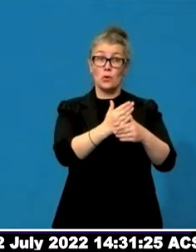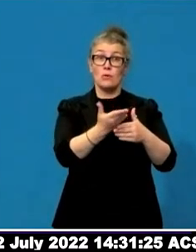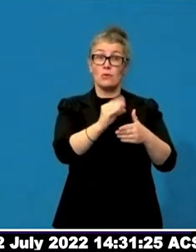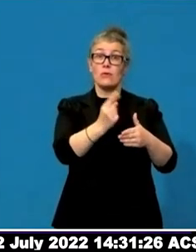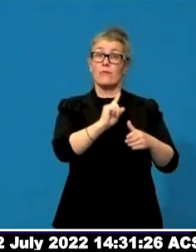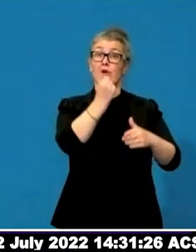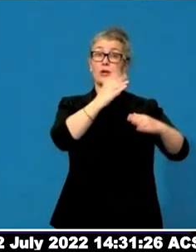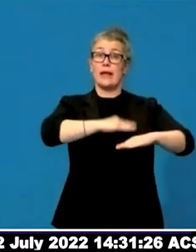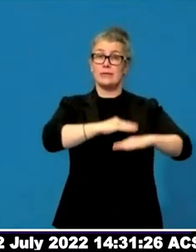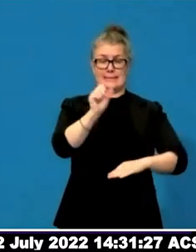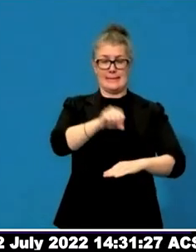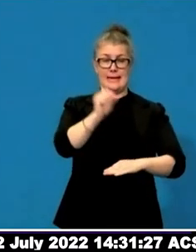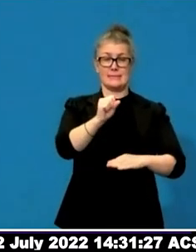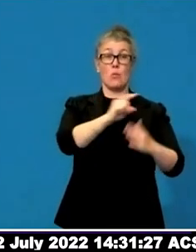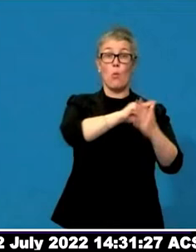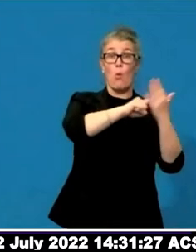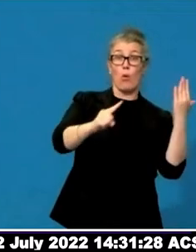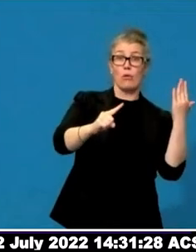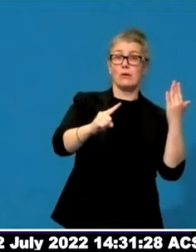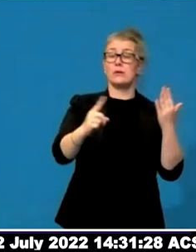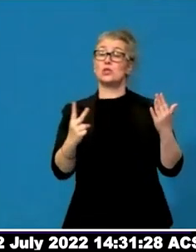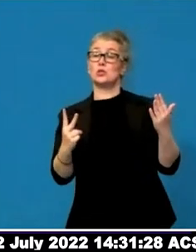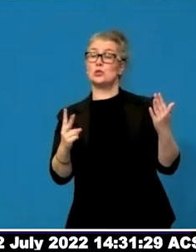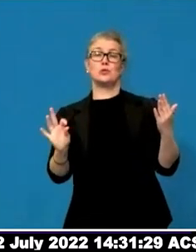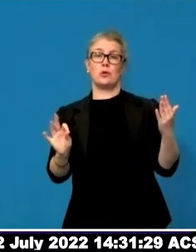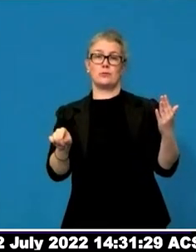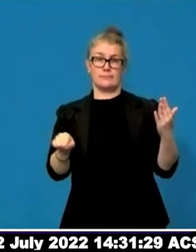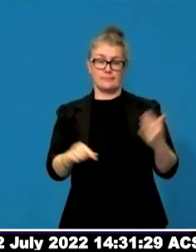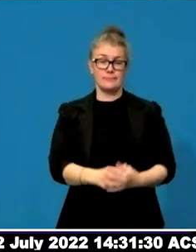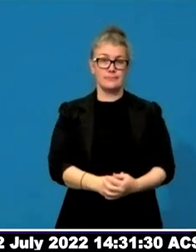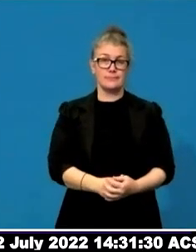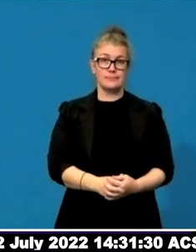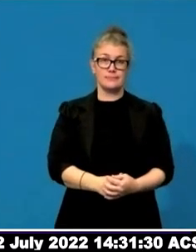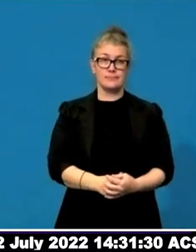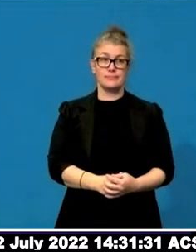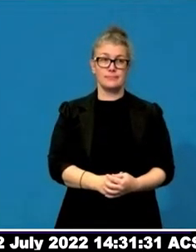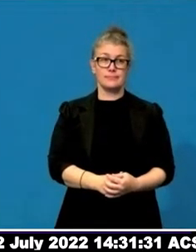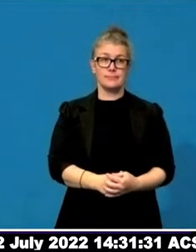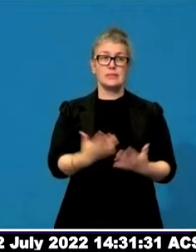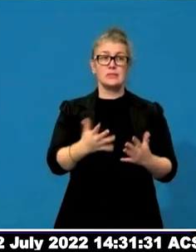All but two. And in addition to providing support coordination services,